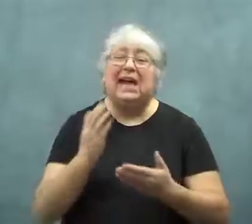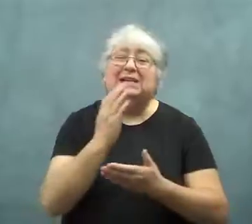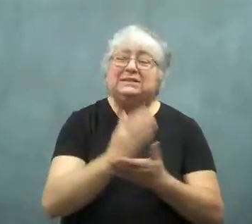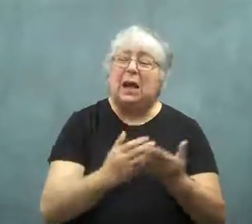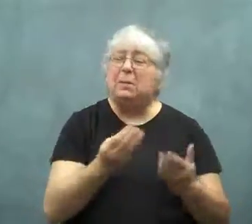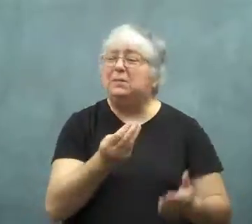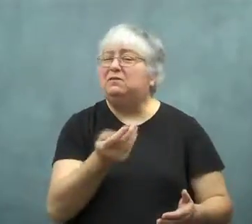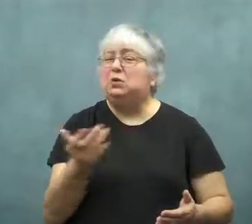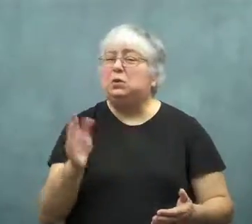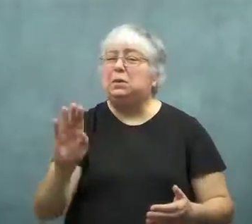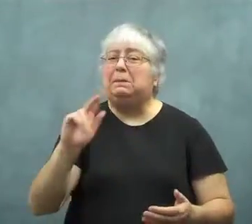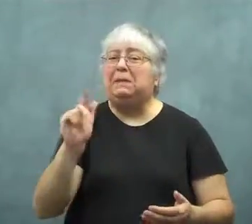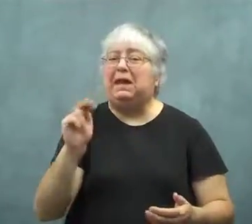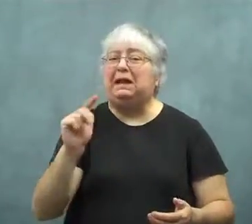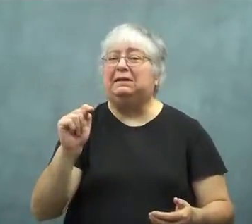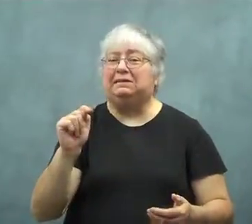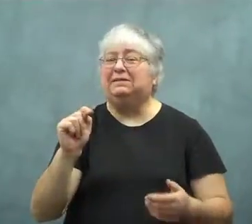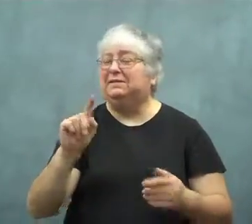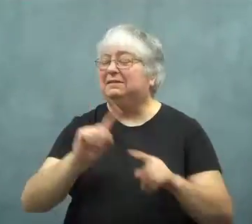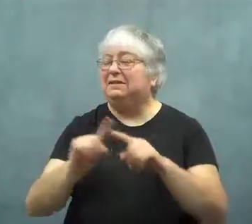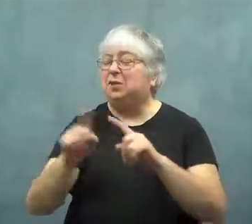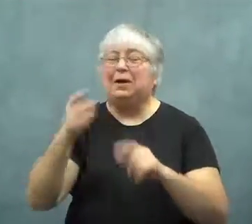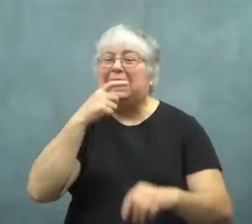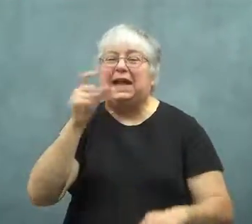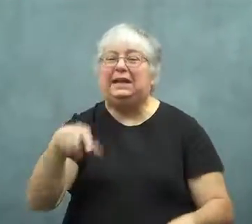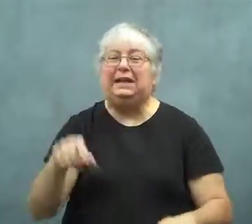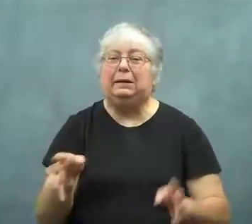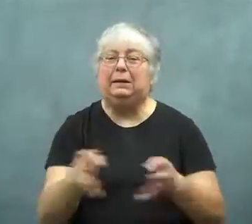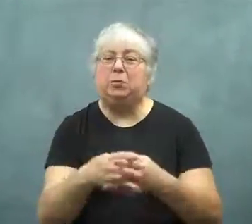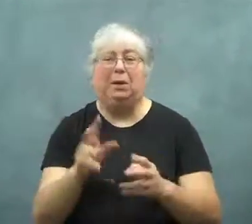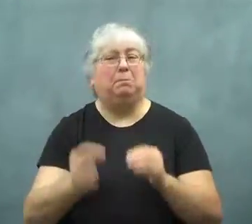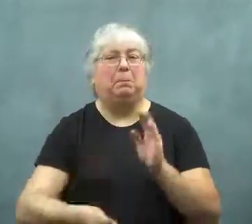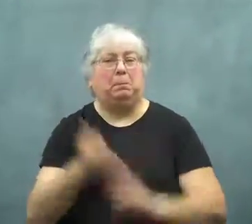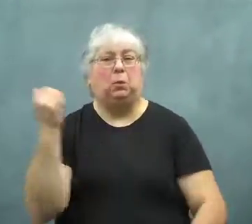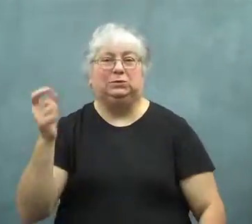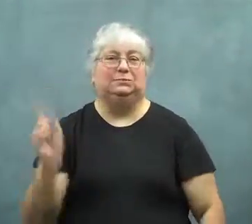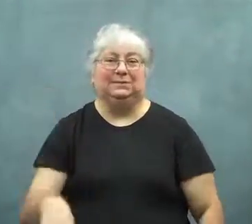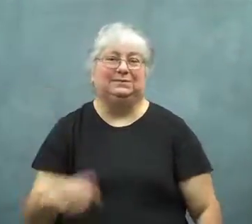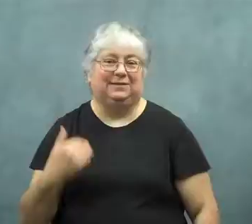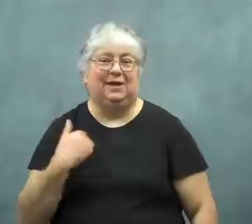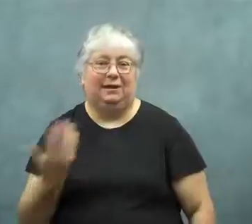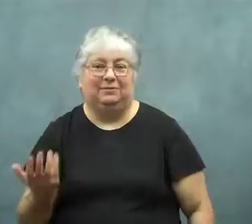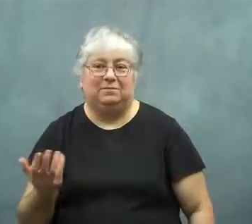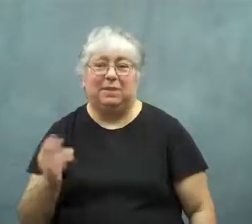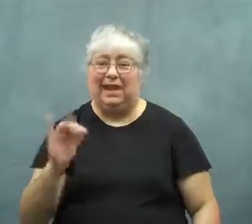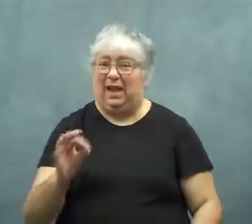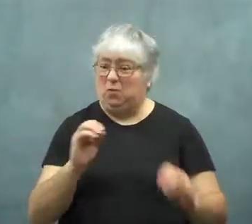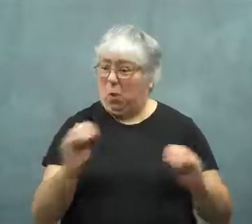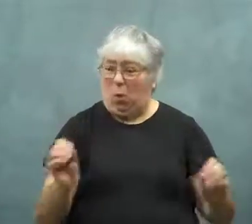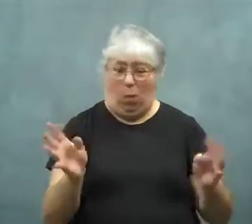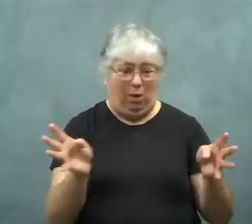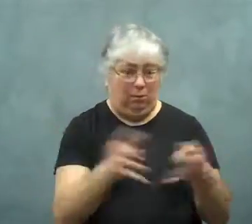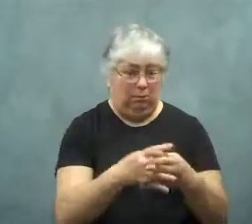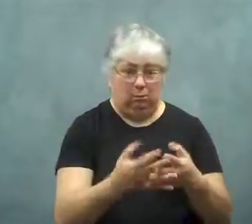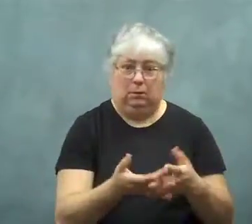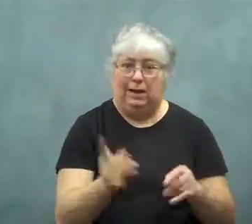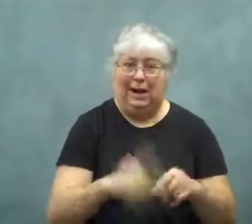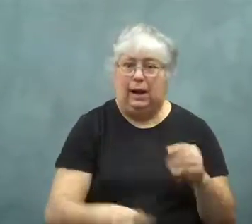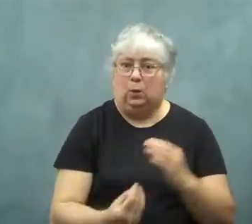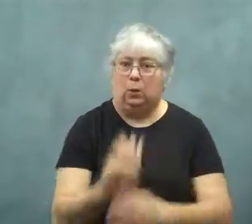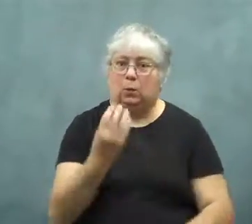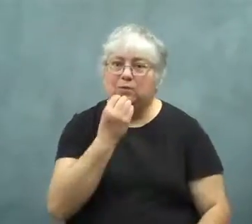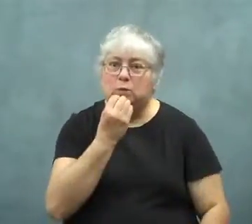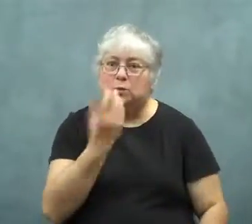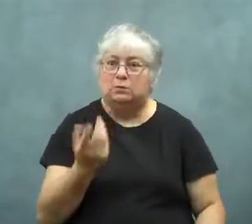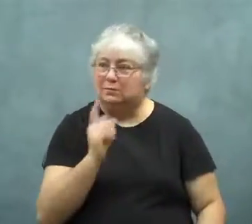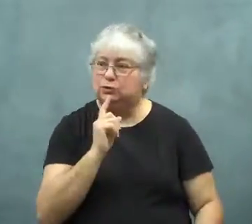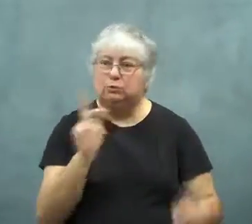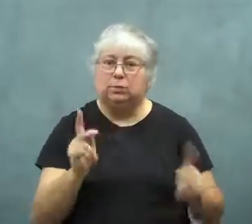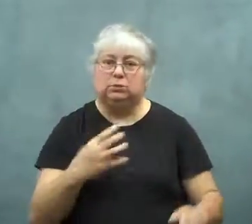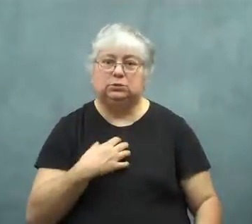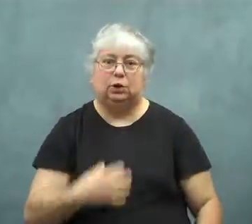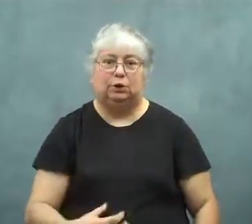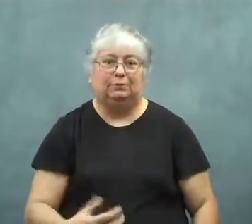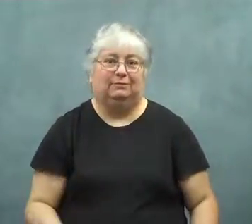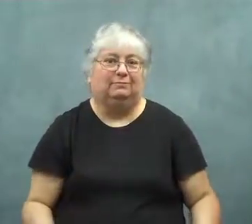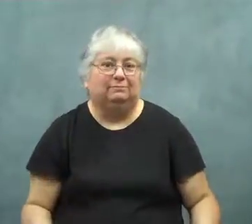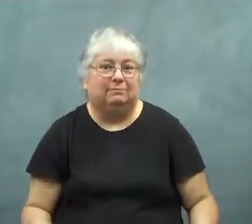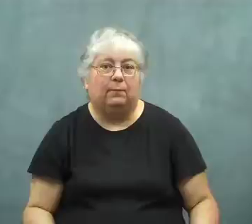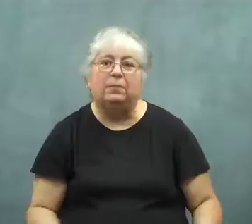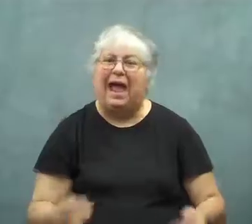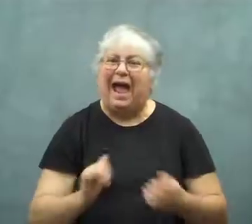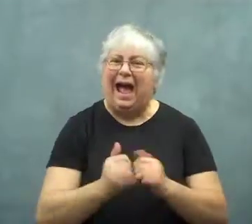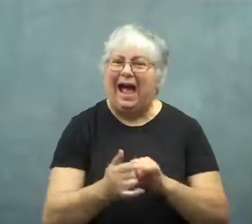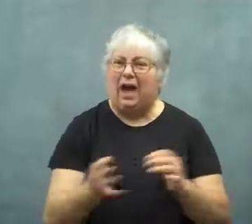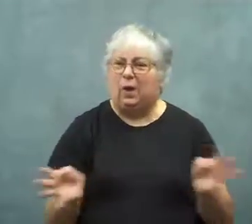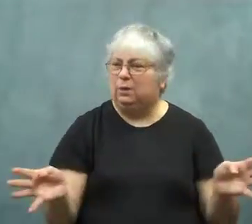A few varieties of plants don't need to be pollinated, but most do.